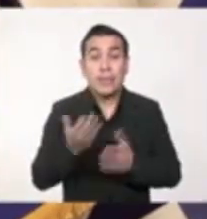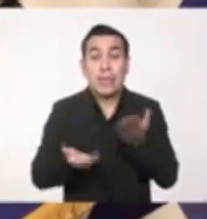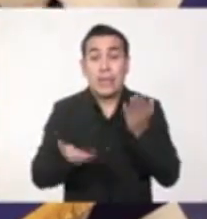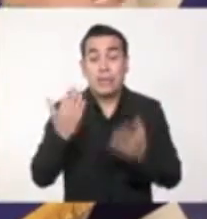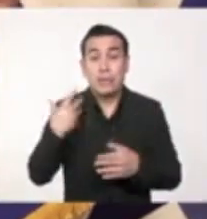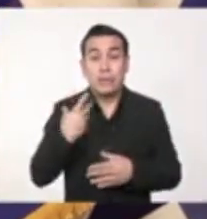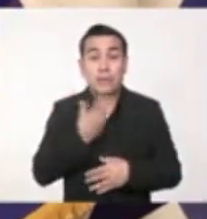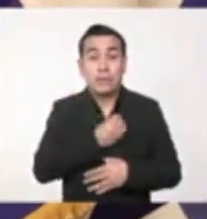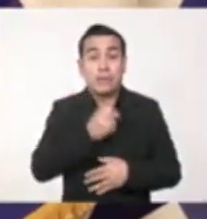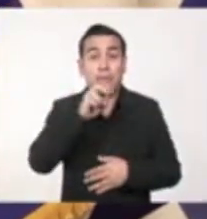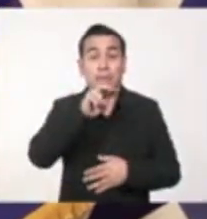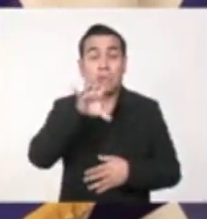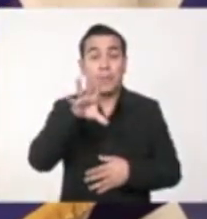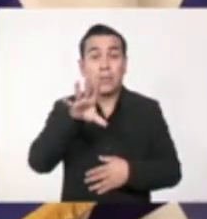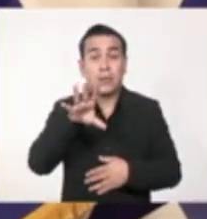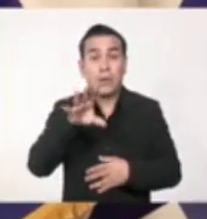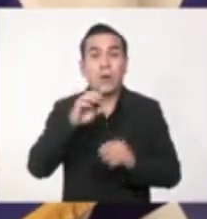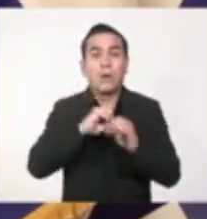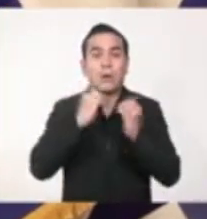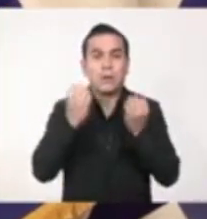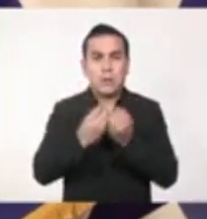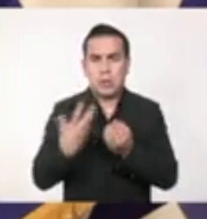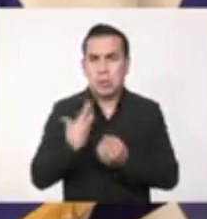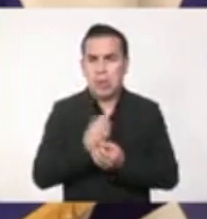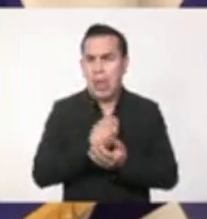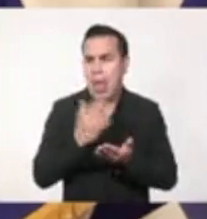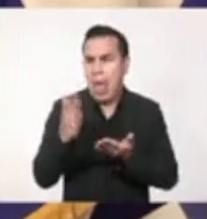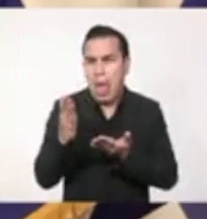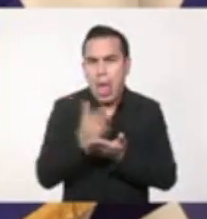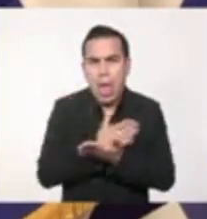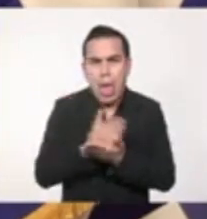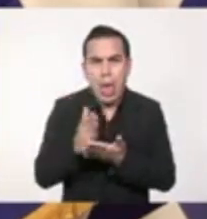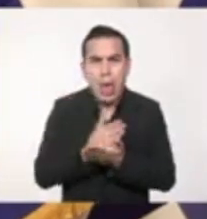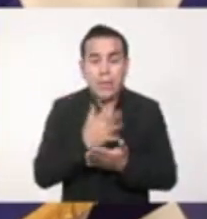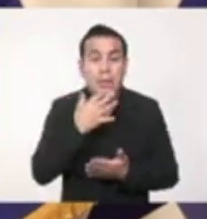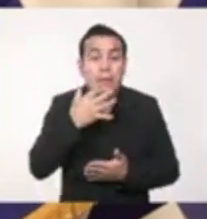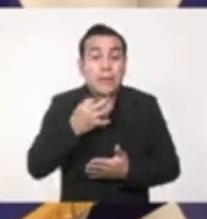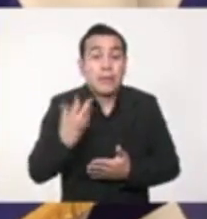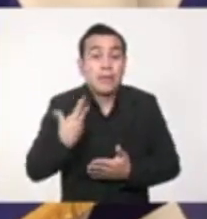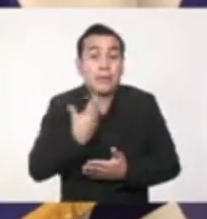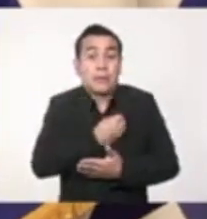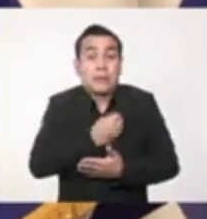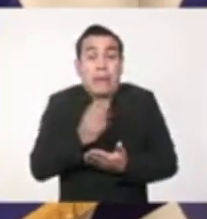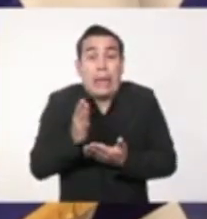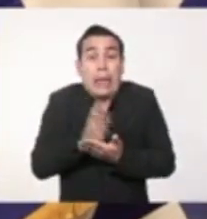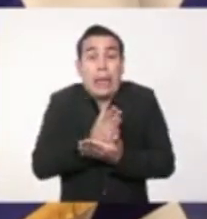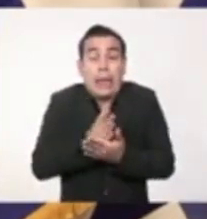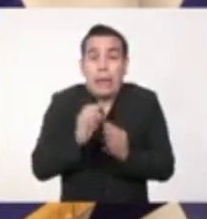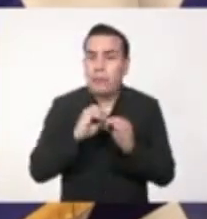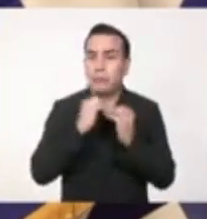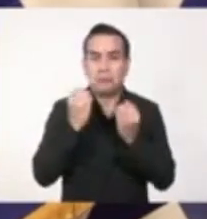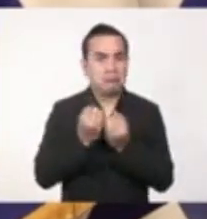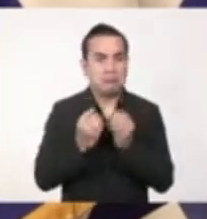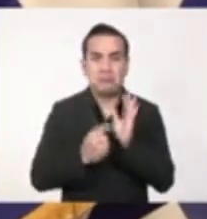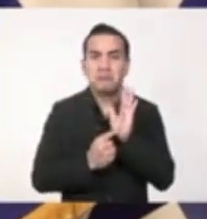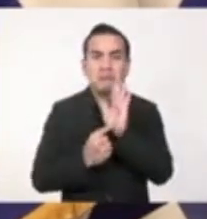twenty-five NGOs, but right now we don't have any. Then, We do not have an NGO that represents us. In that